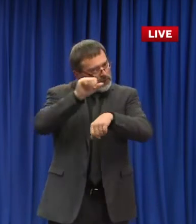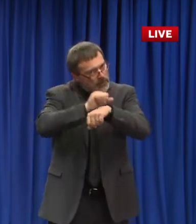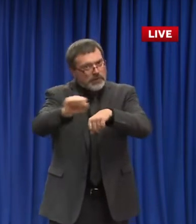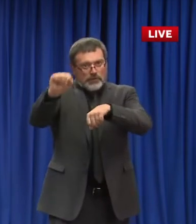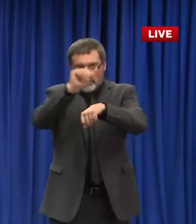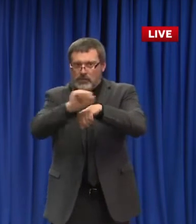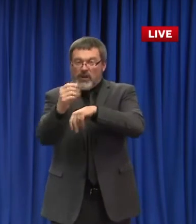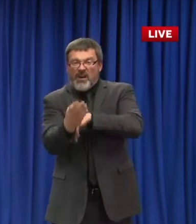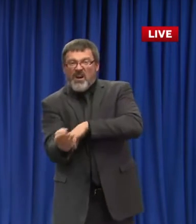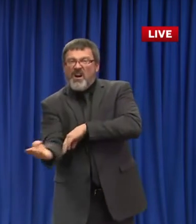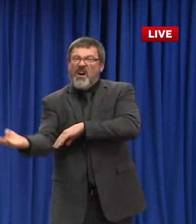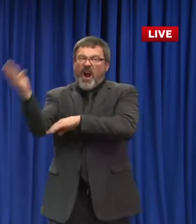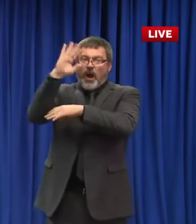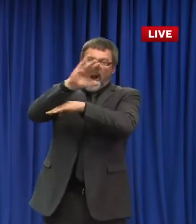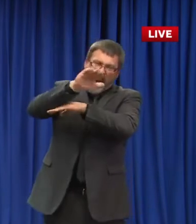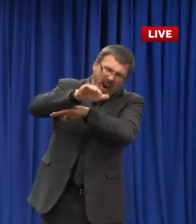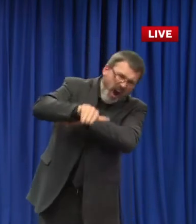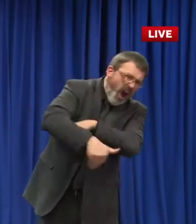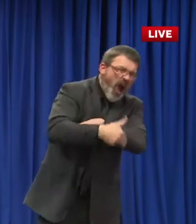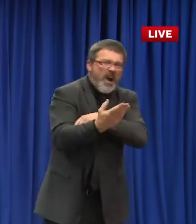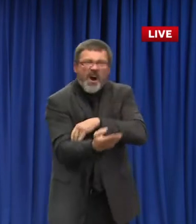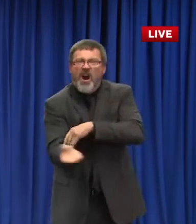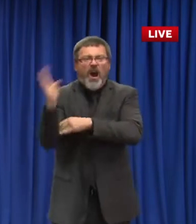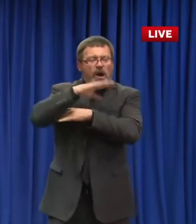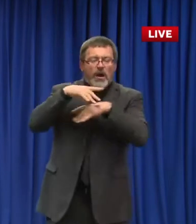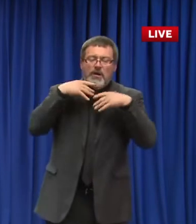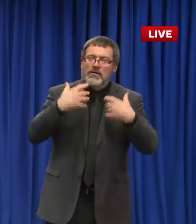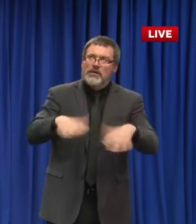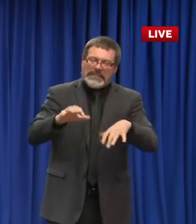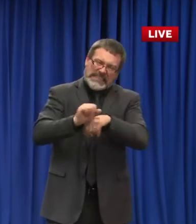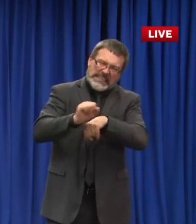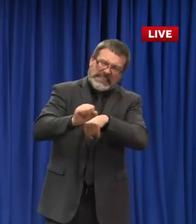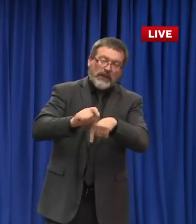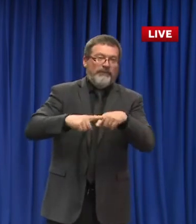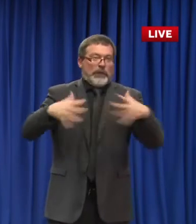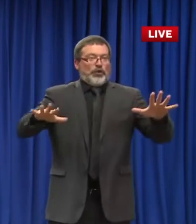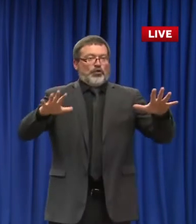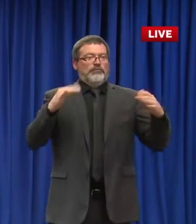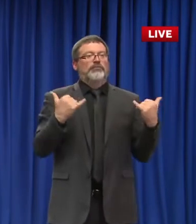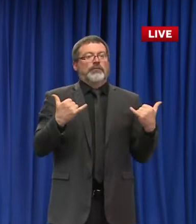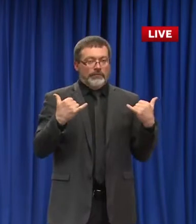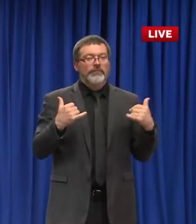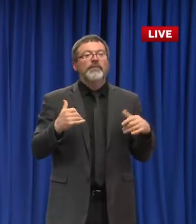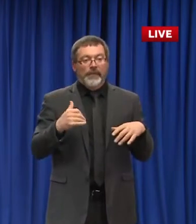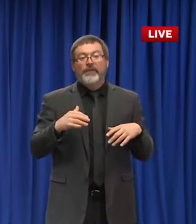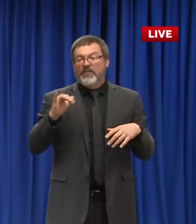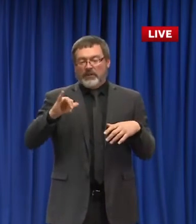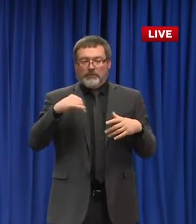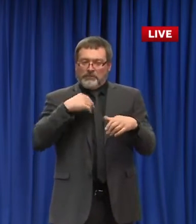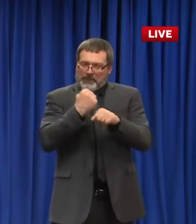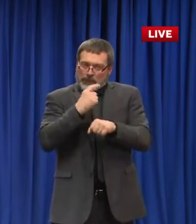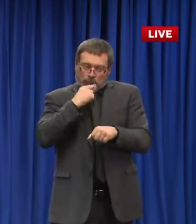CHEN AND HIS TEAM WHO WORKED DILIGENTLY SOMETIMES ALL HOURS OF THE DAY RIGHT UP UNTIL TODAY ON SOME OF THESE GUIDANCE DOCUMENTS.